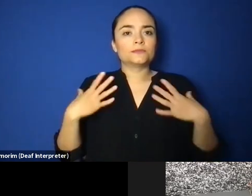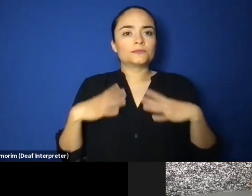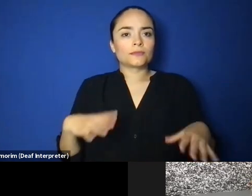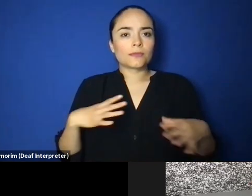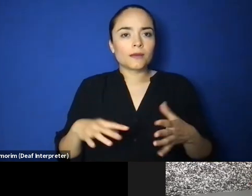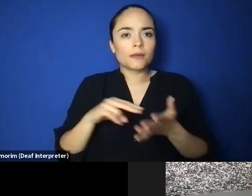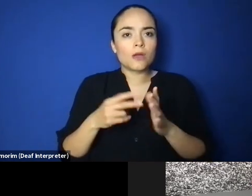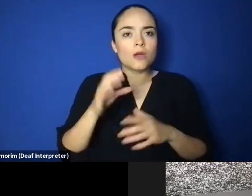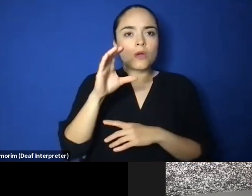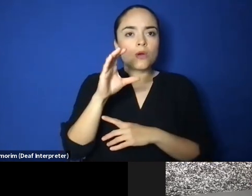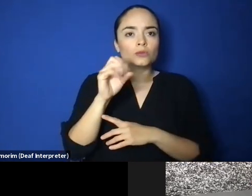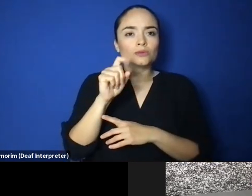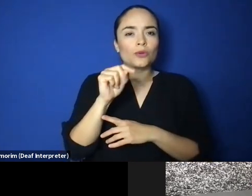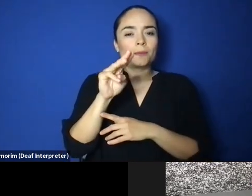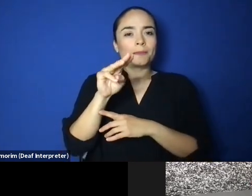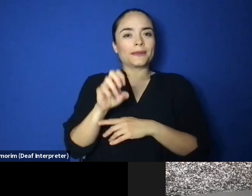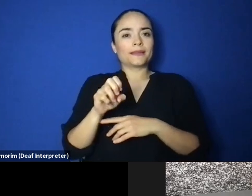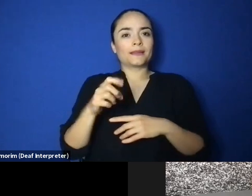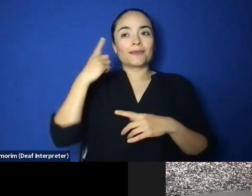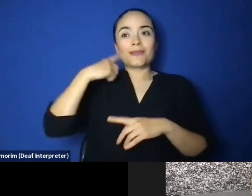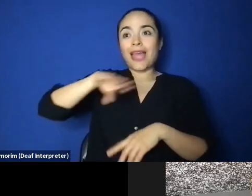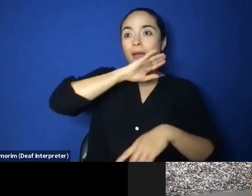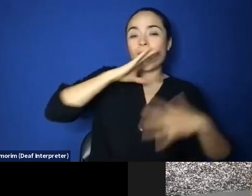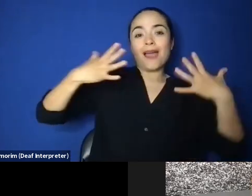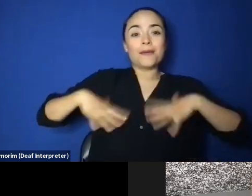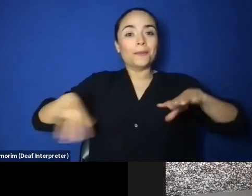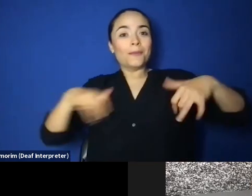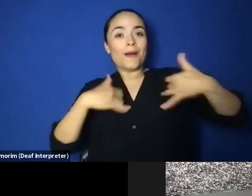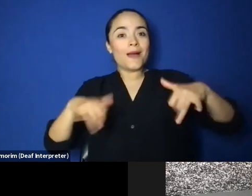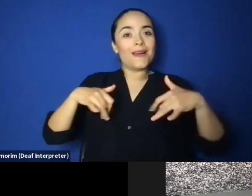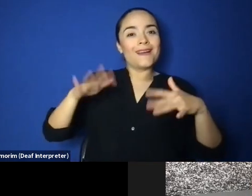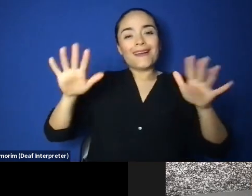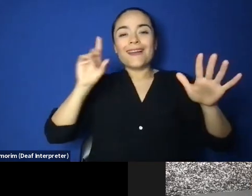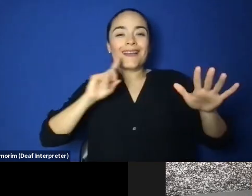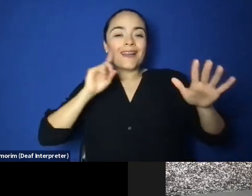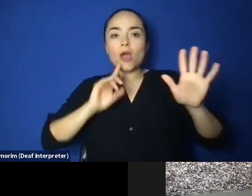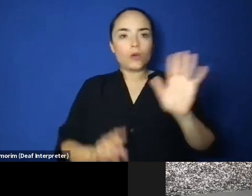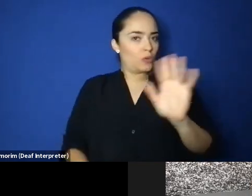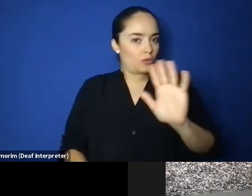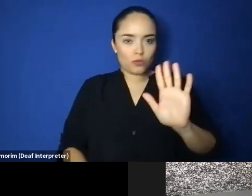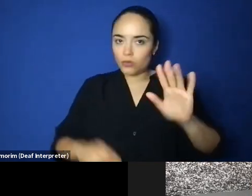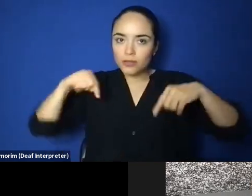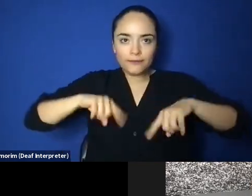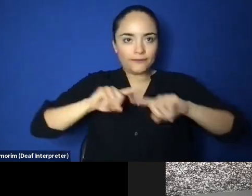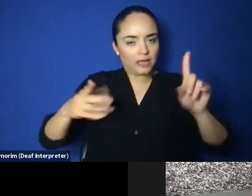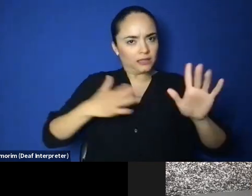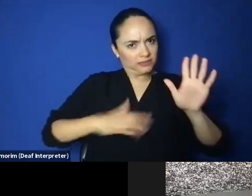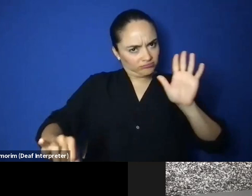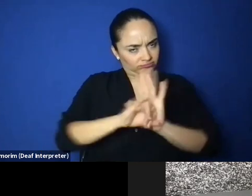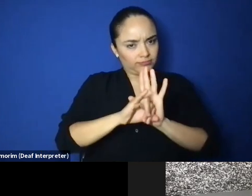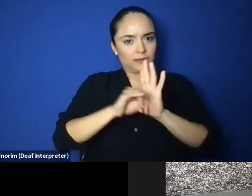for example, but this outfit is really about who I am. It's my regalia, and I feel really good